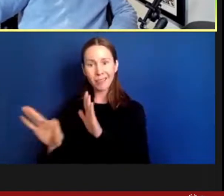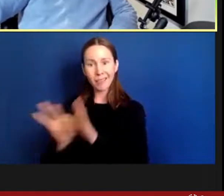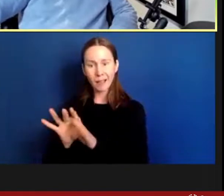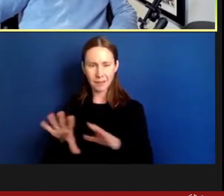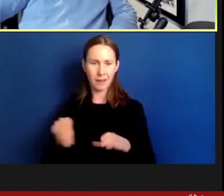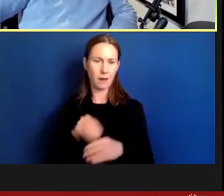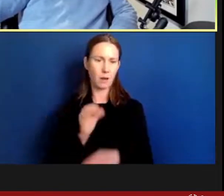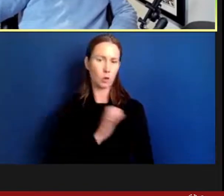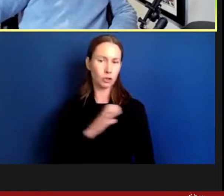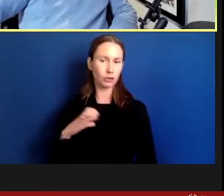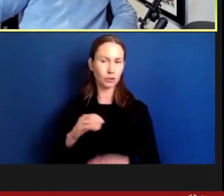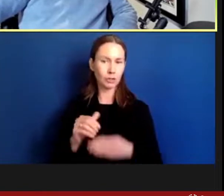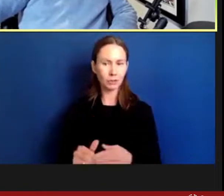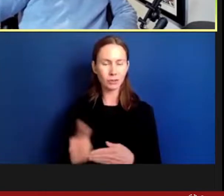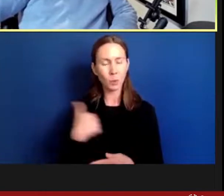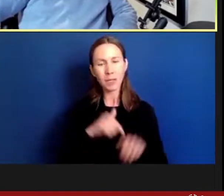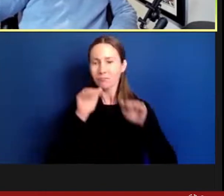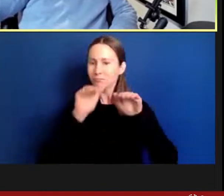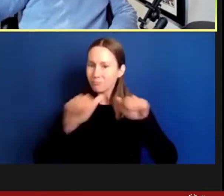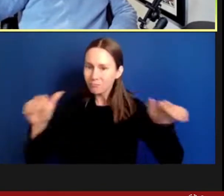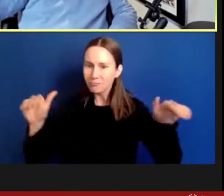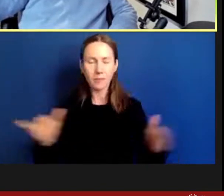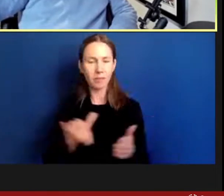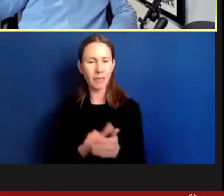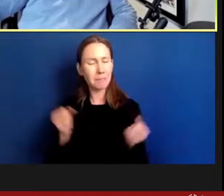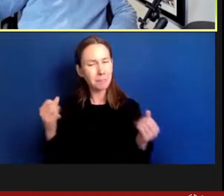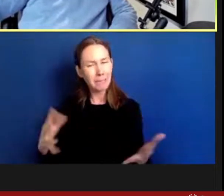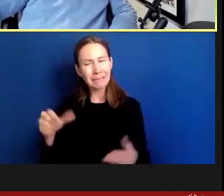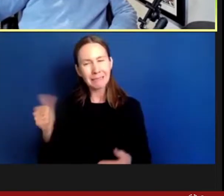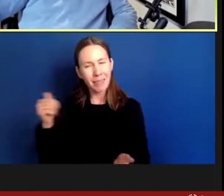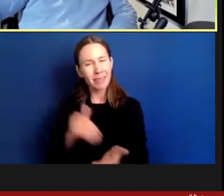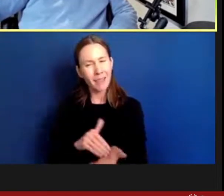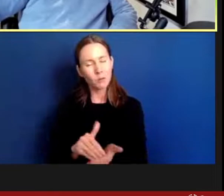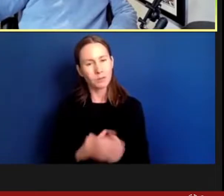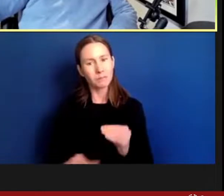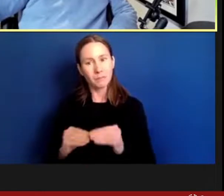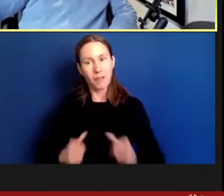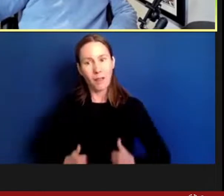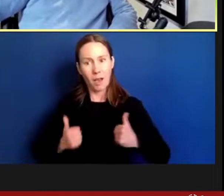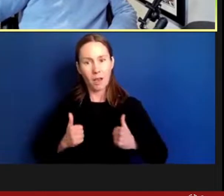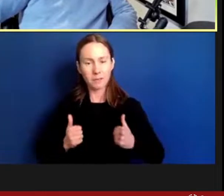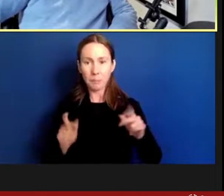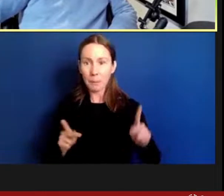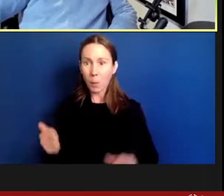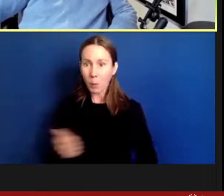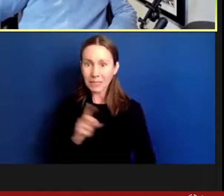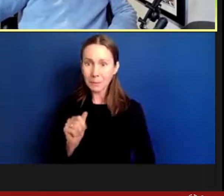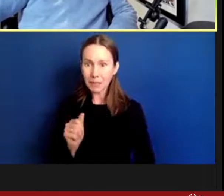We reminded them that tens of thousands of lives of people with disabilities were still at risk. At